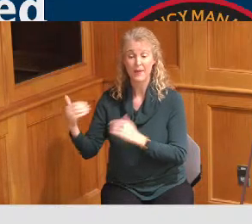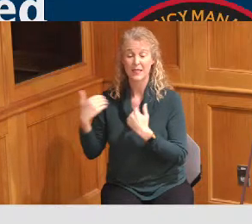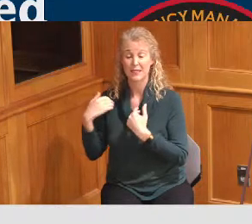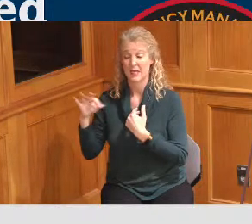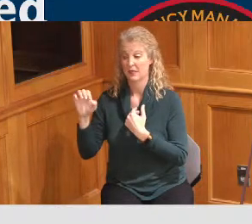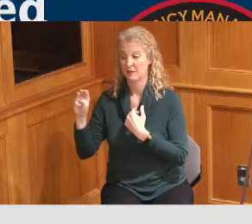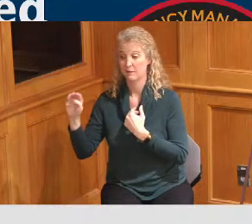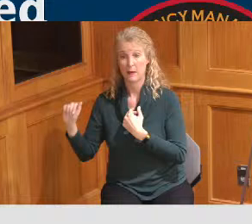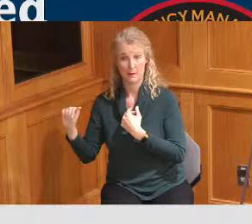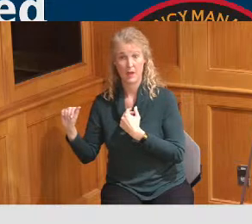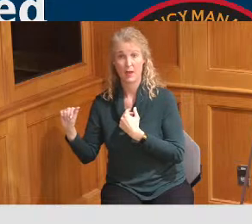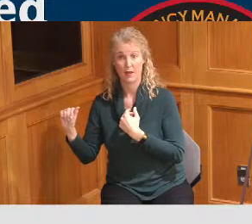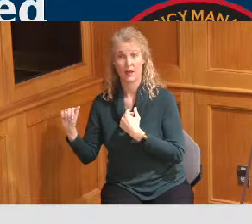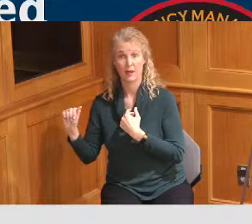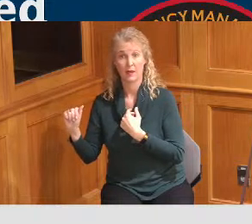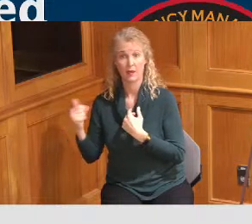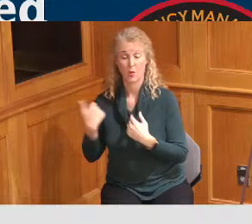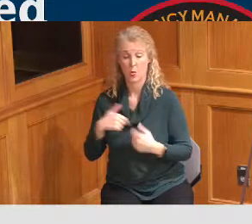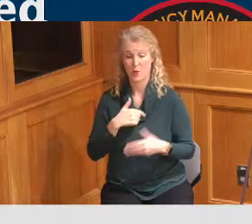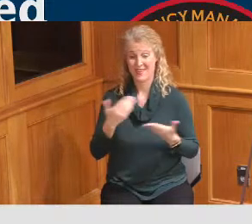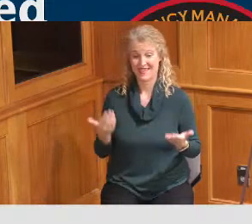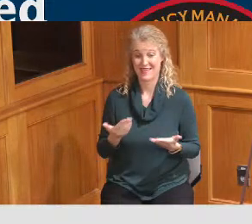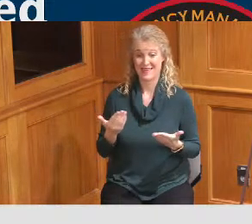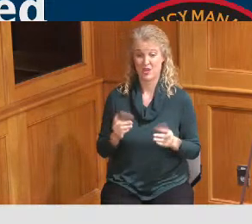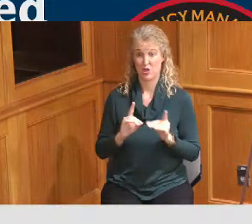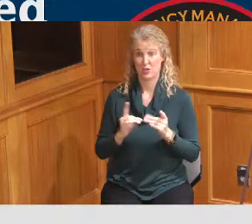Columbus Fire Department and then we have a department that's supported by all of our Fire